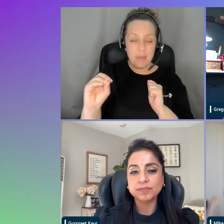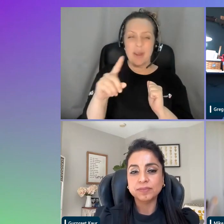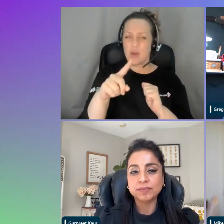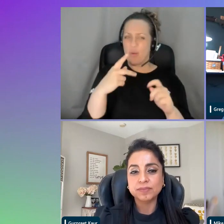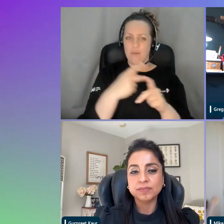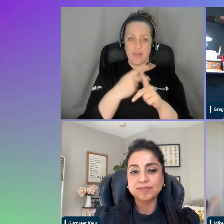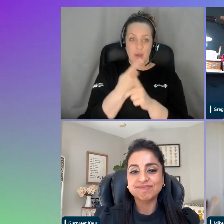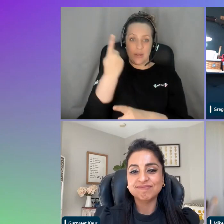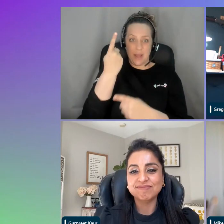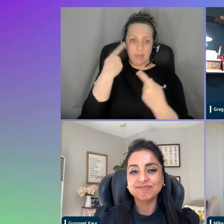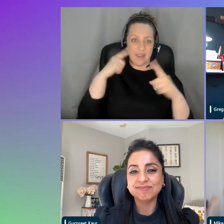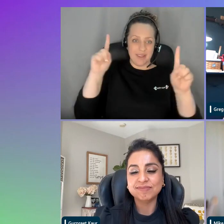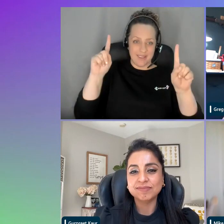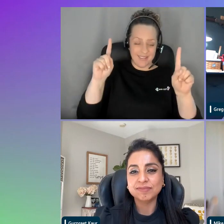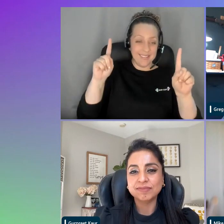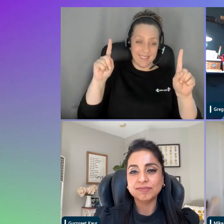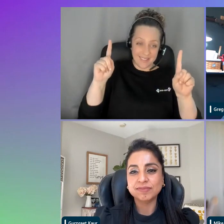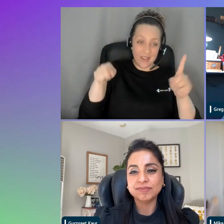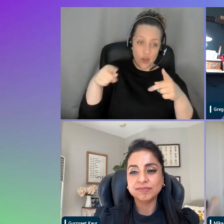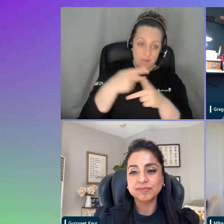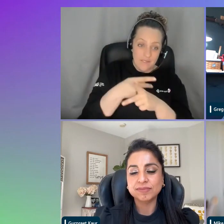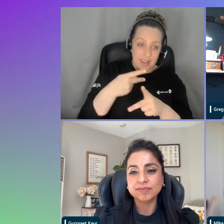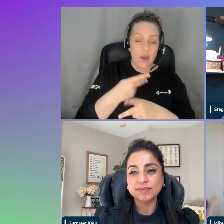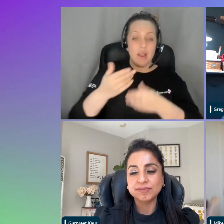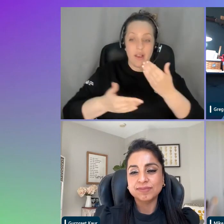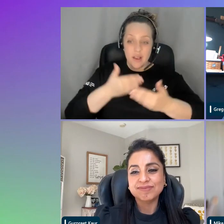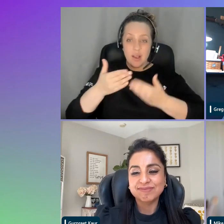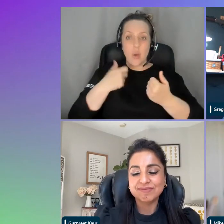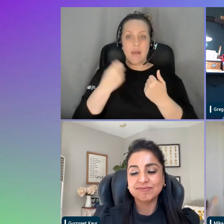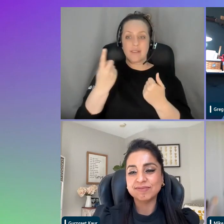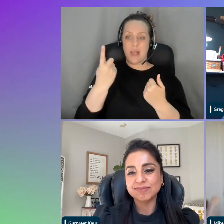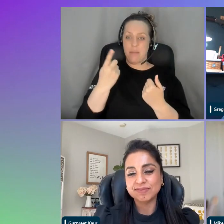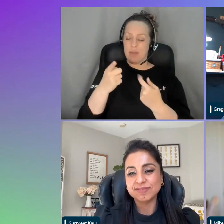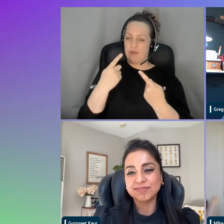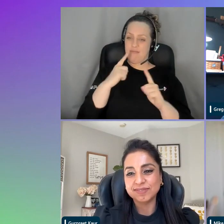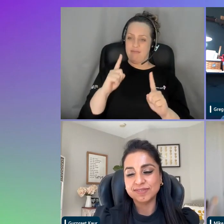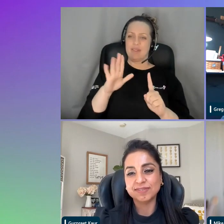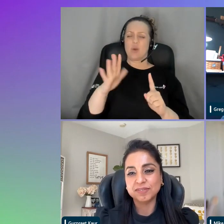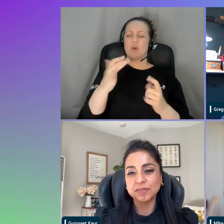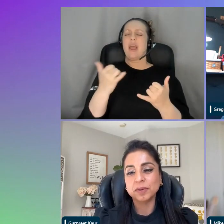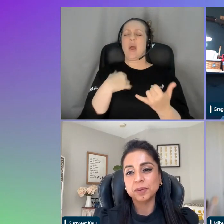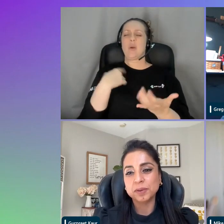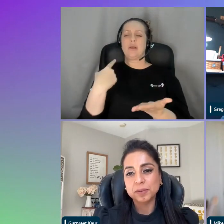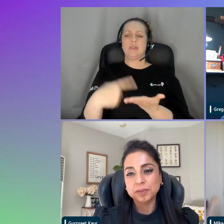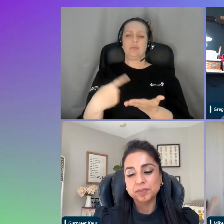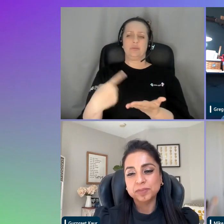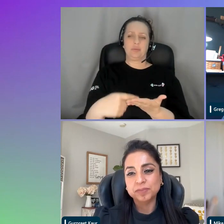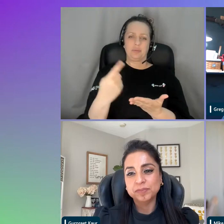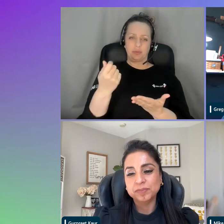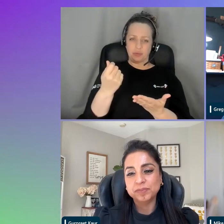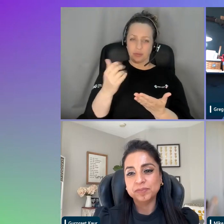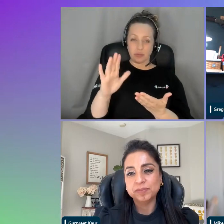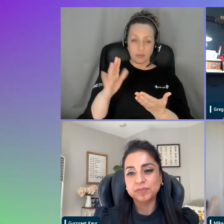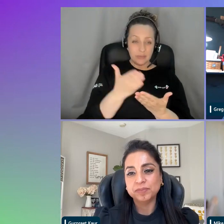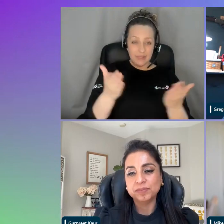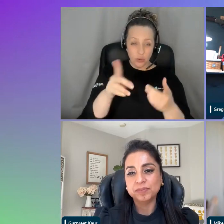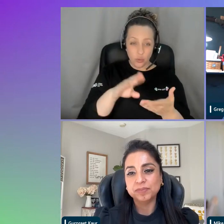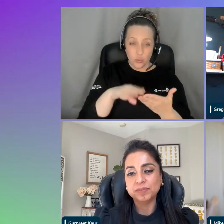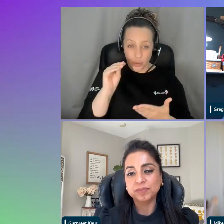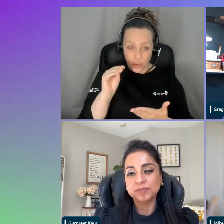figured something out, right? Um, or you're figuring something out or you've got something there. So let's talk a little bit about, um, you know, the things you've learned as, as